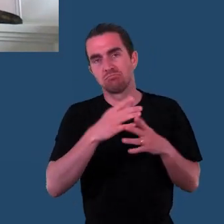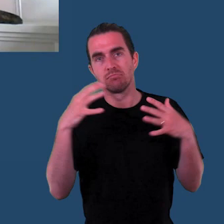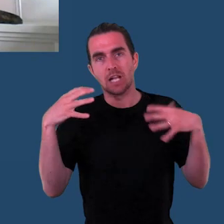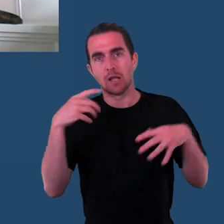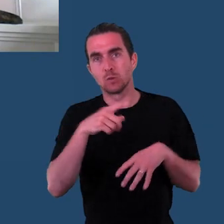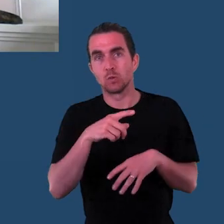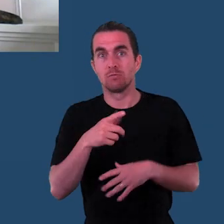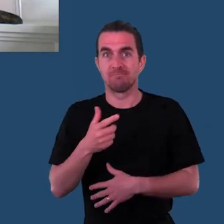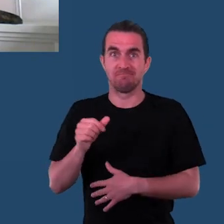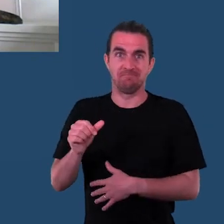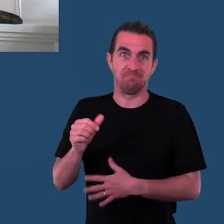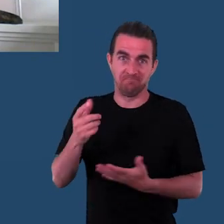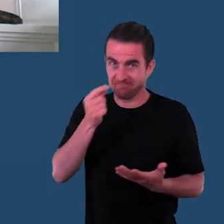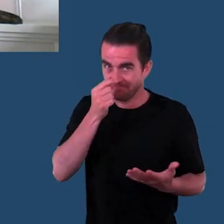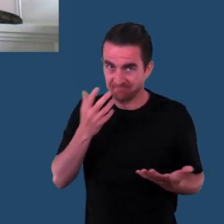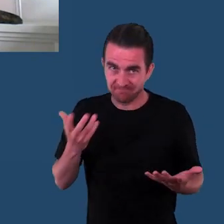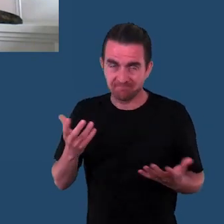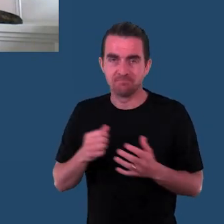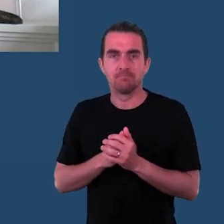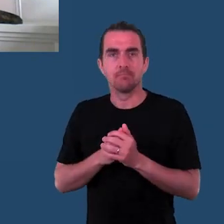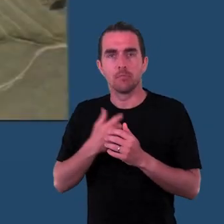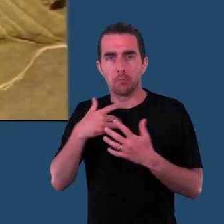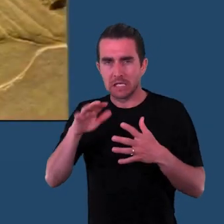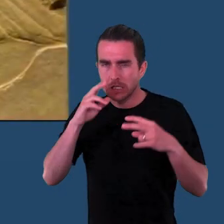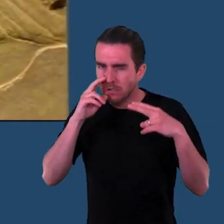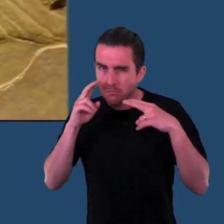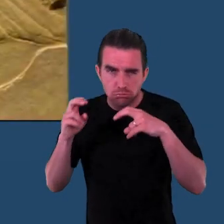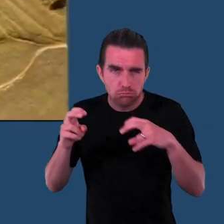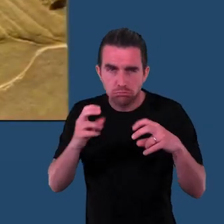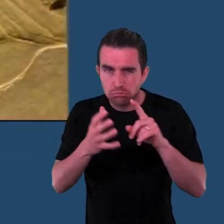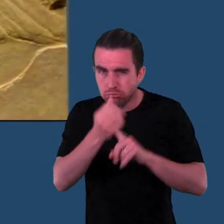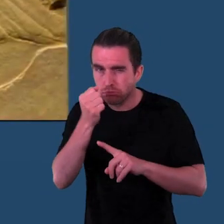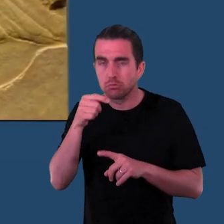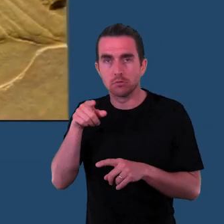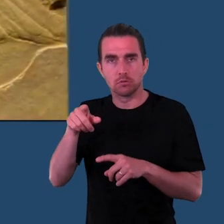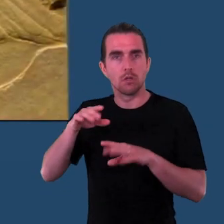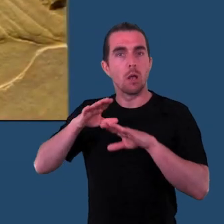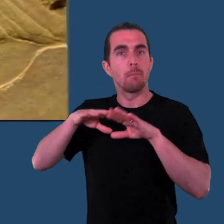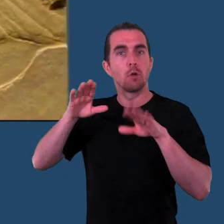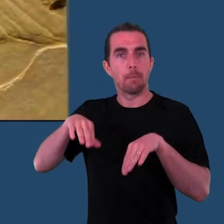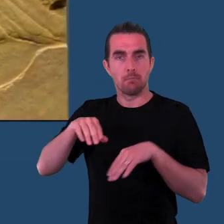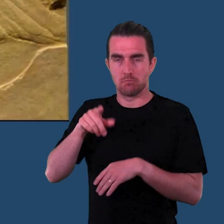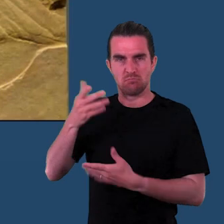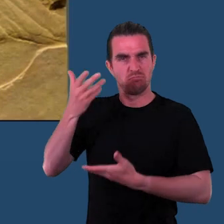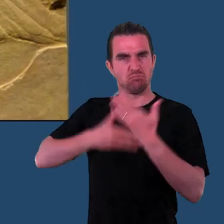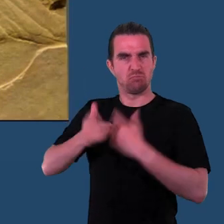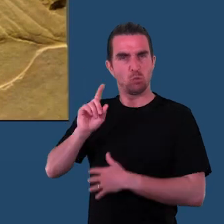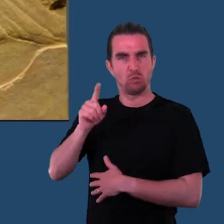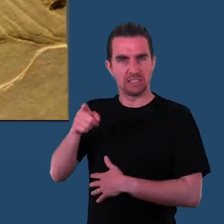We've got one particularly fantastic fossil in our collection, that is on display in the museum, isn't it? Tell us about this one.